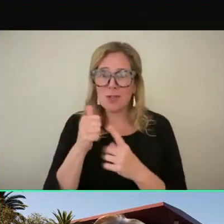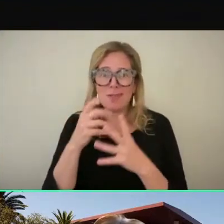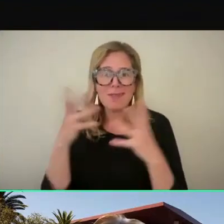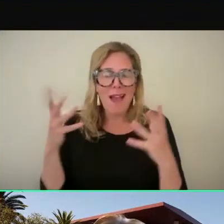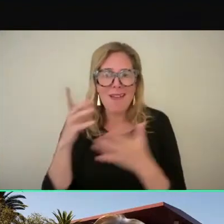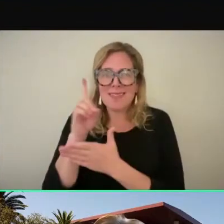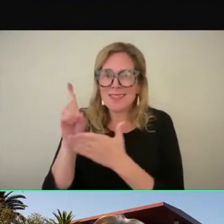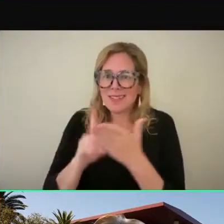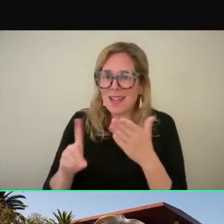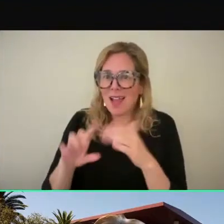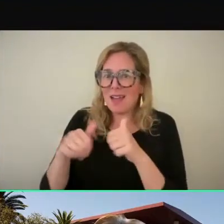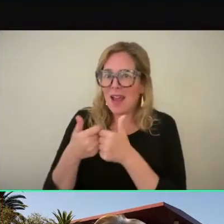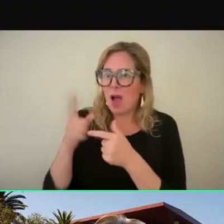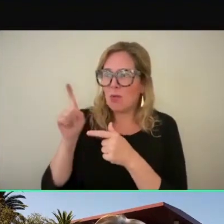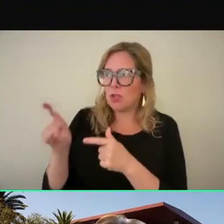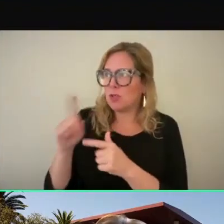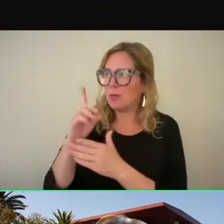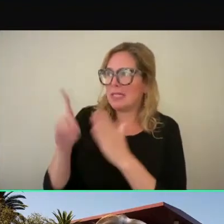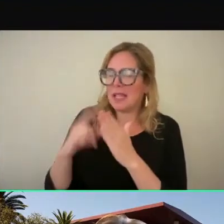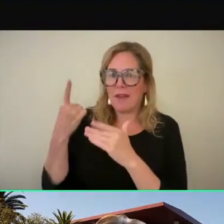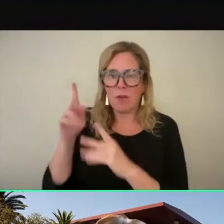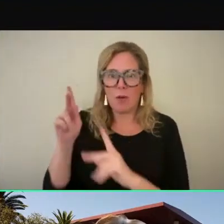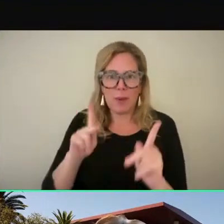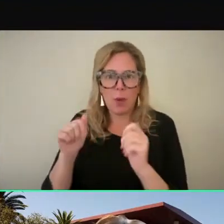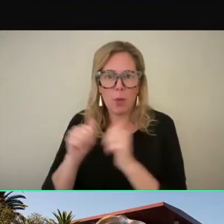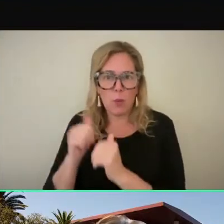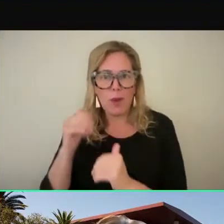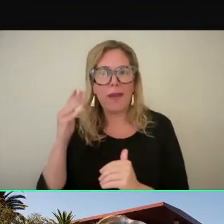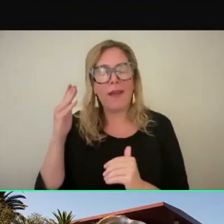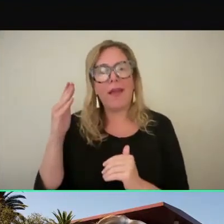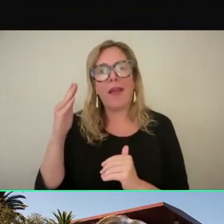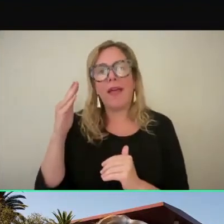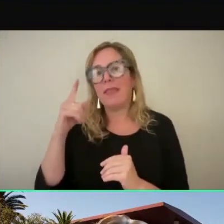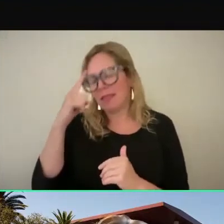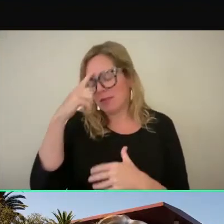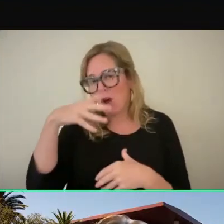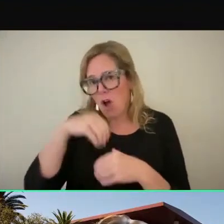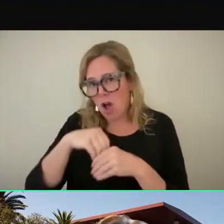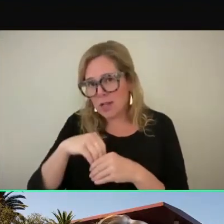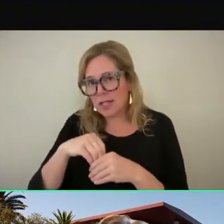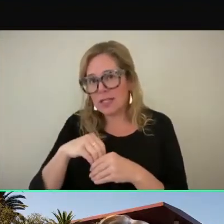developmental disabilities, including autism. And existing telemedicine guidelines really do